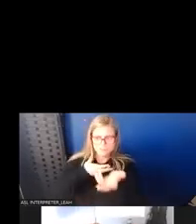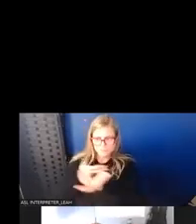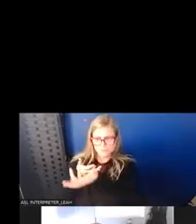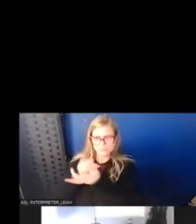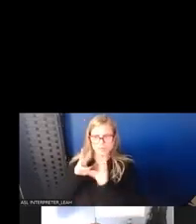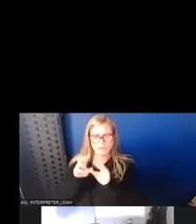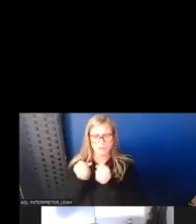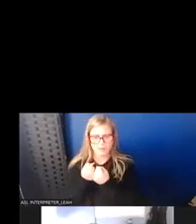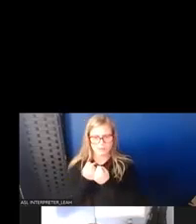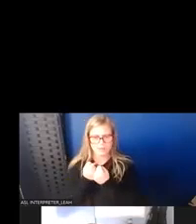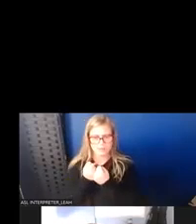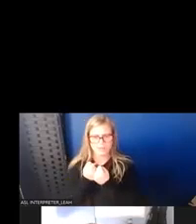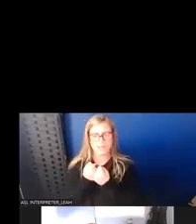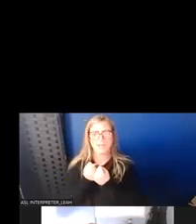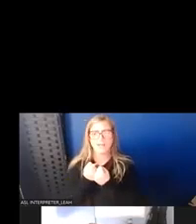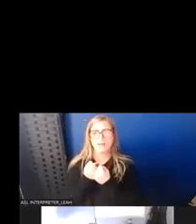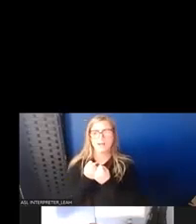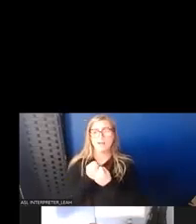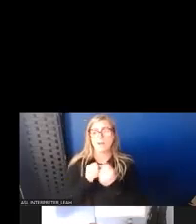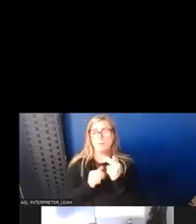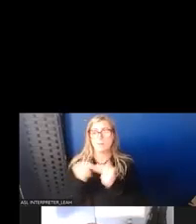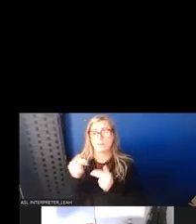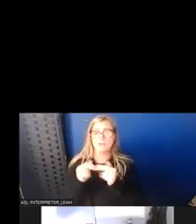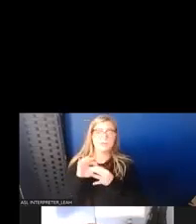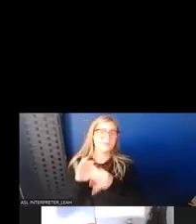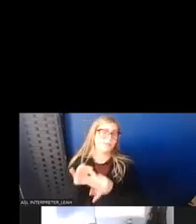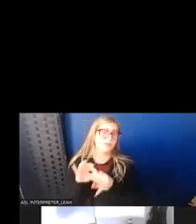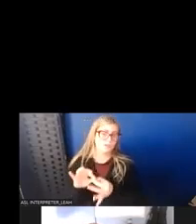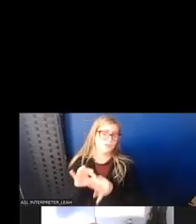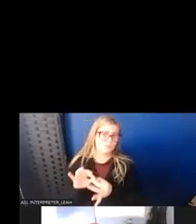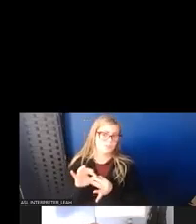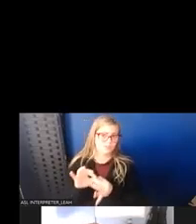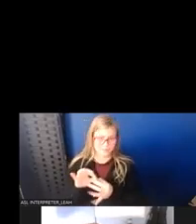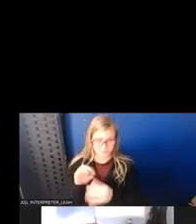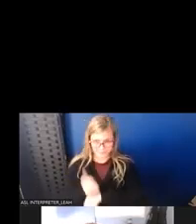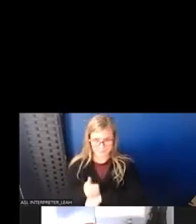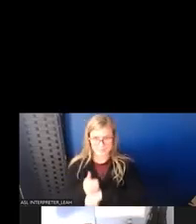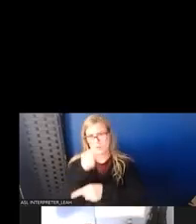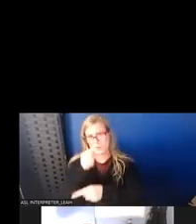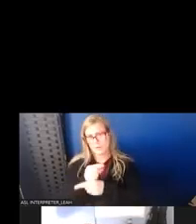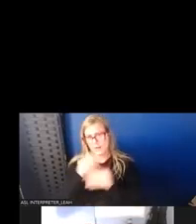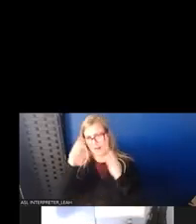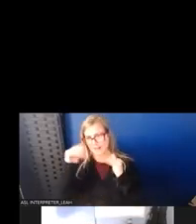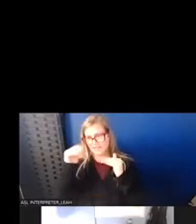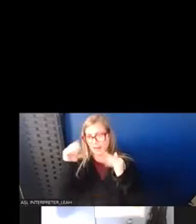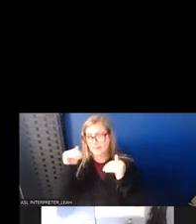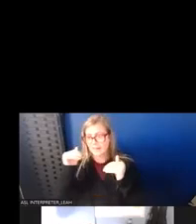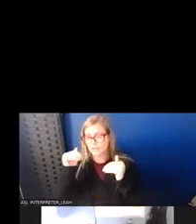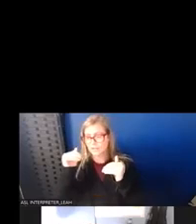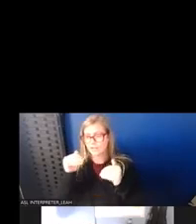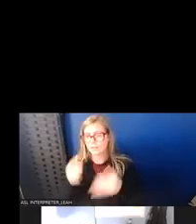And this really builds on building relationships, setting the right expectations, building a shared language and vision,